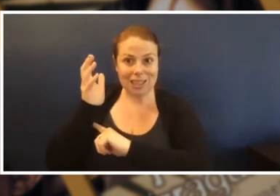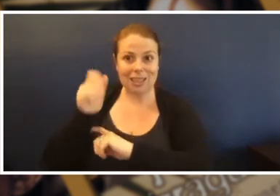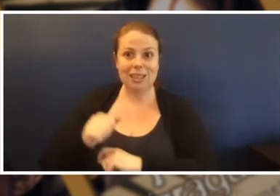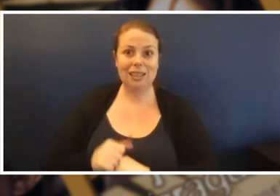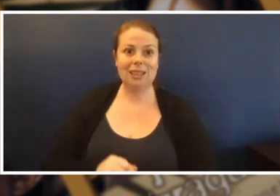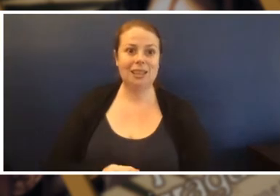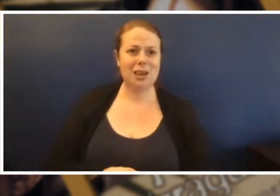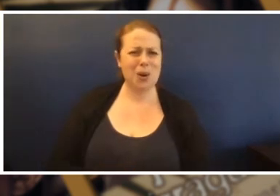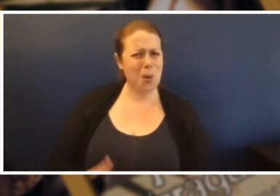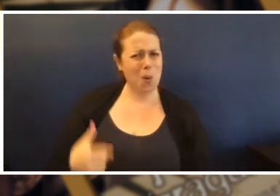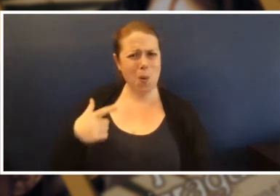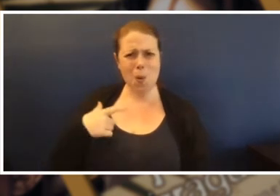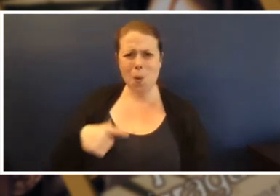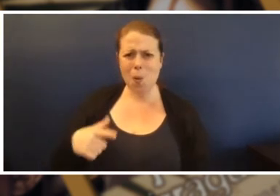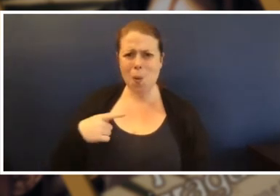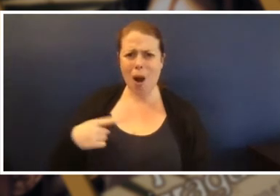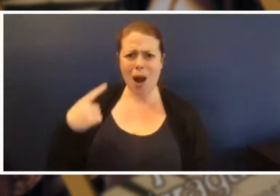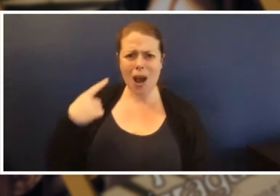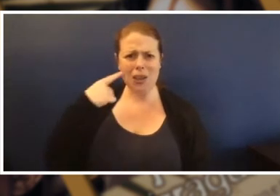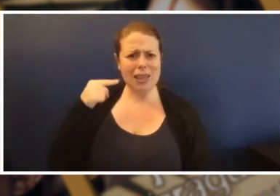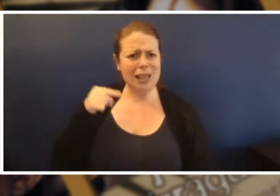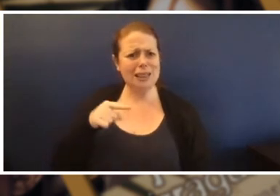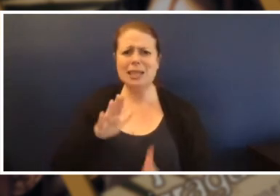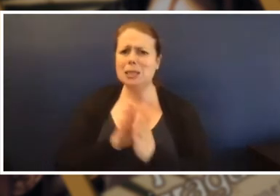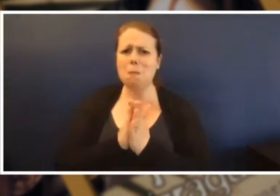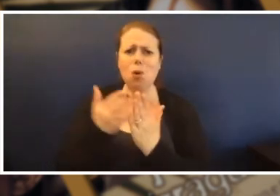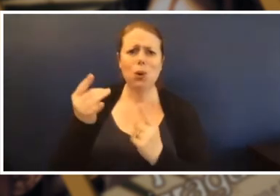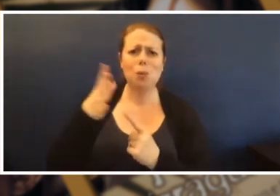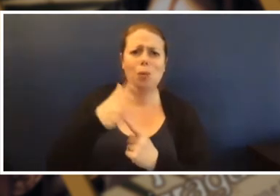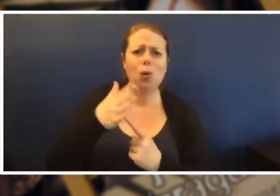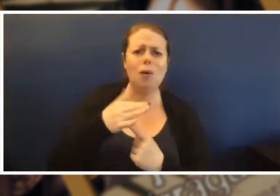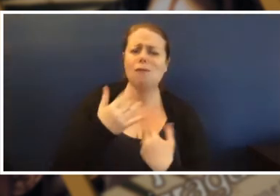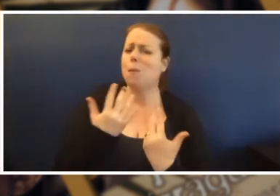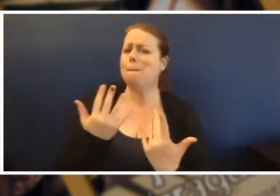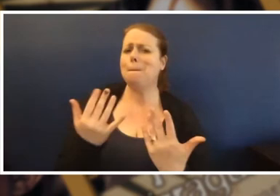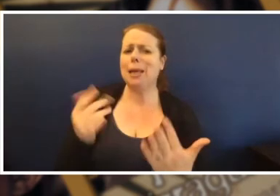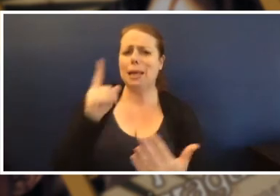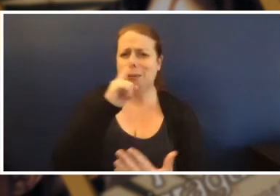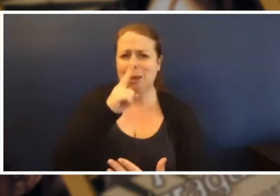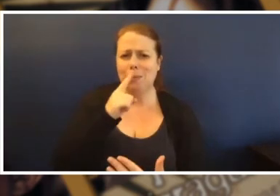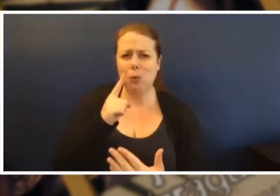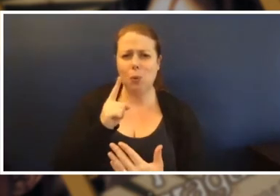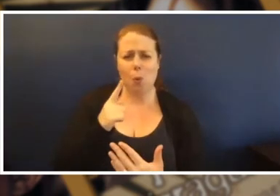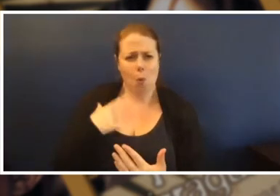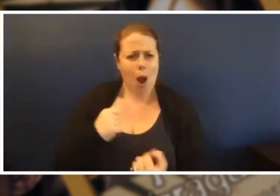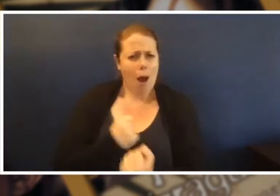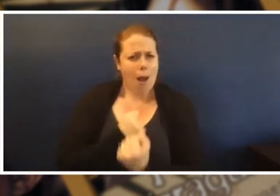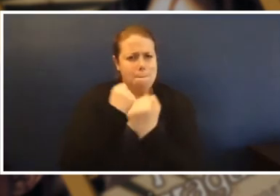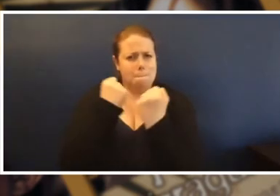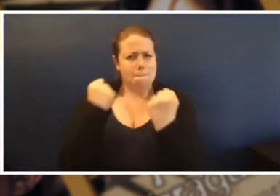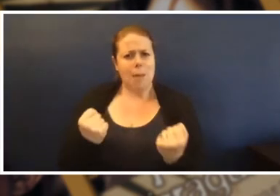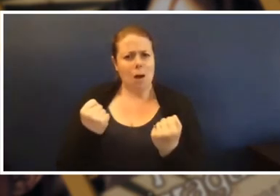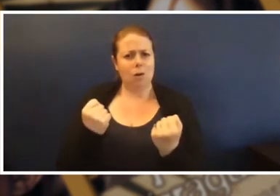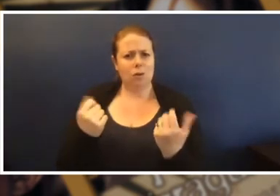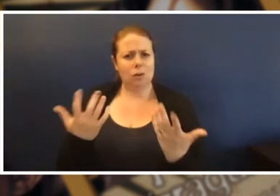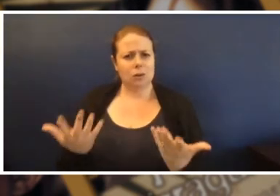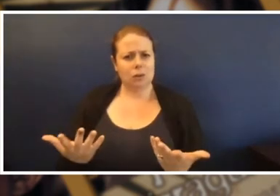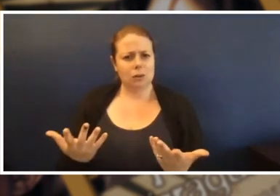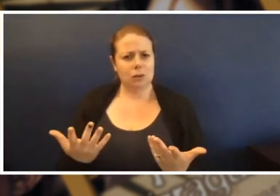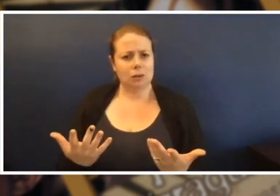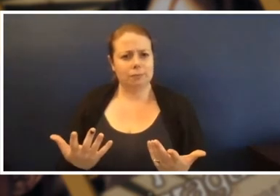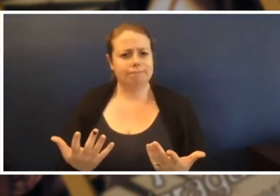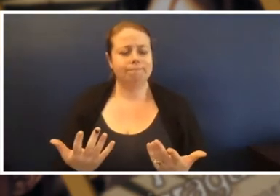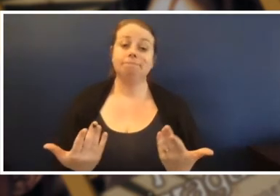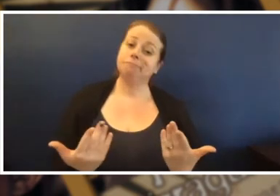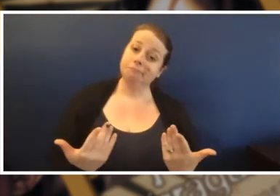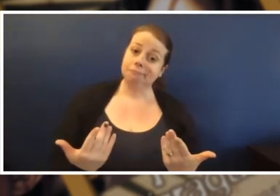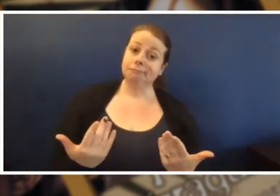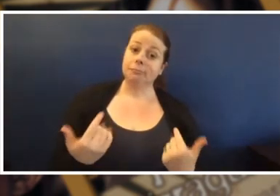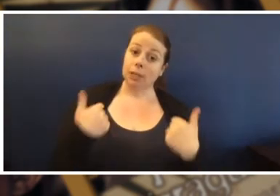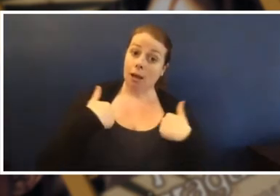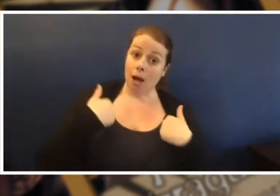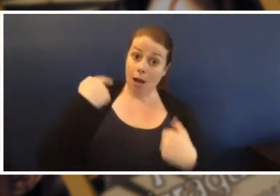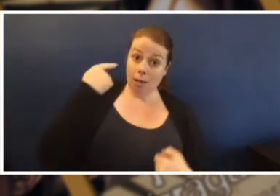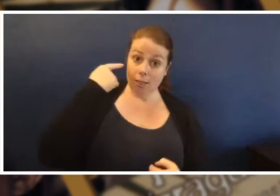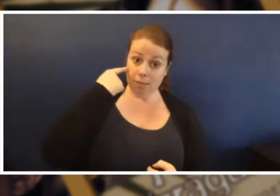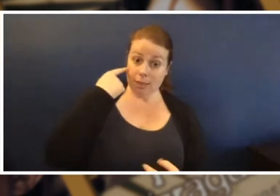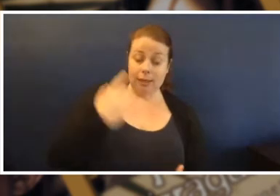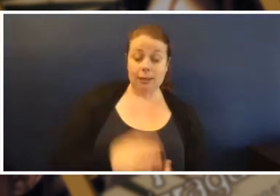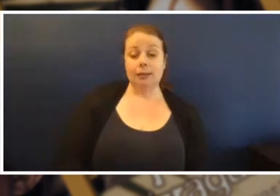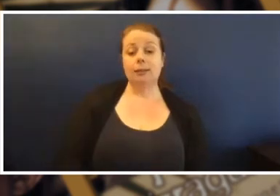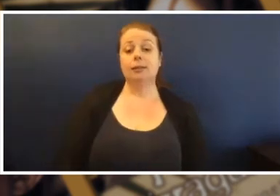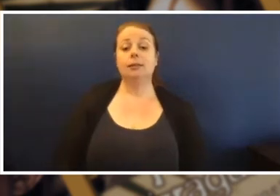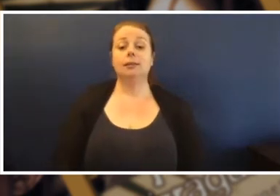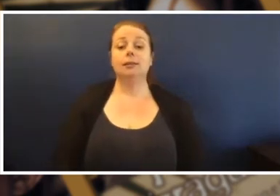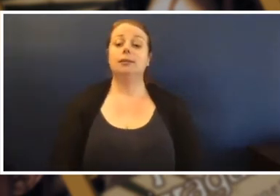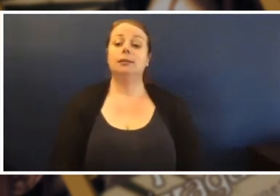think this book means so much to people, what's the power to its longevity? Boori: I think it's about